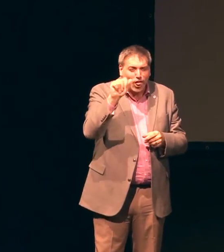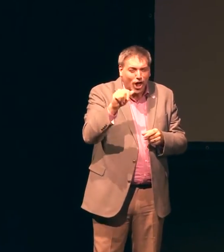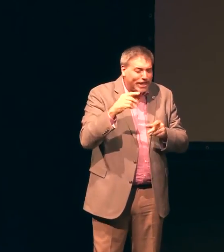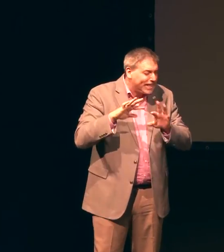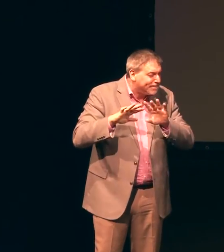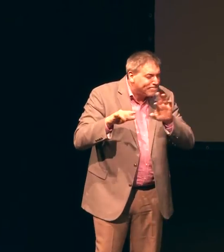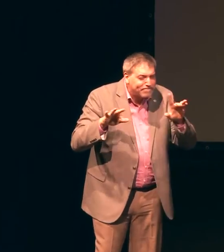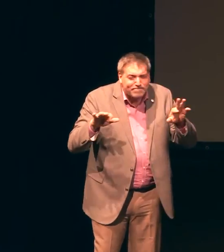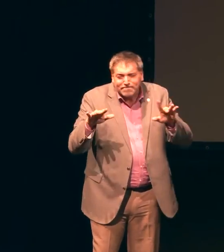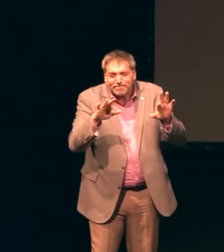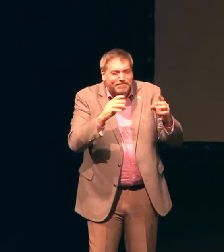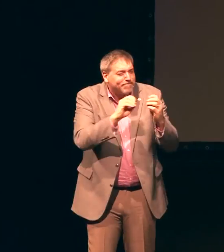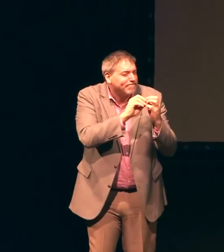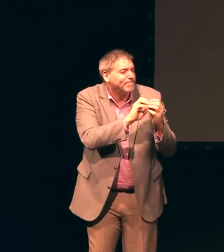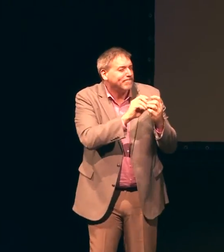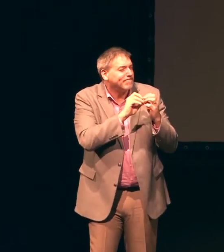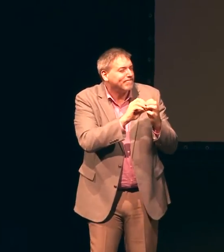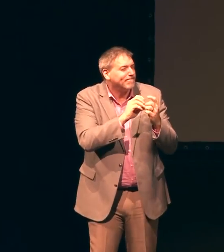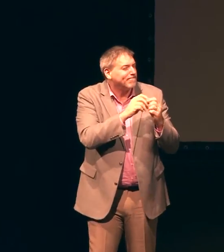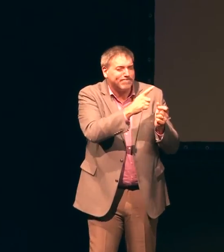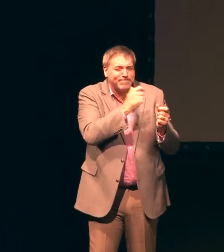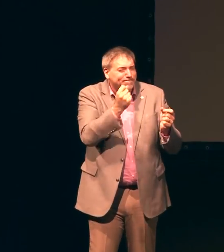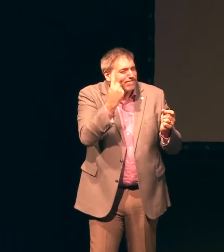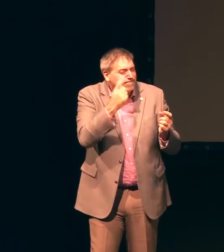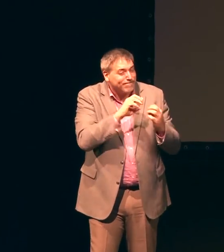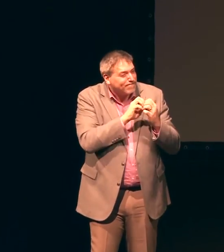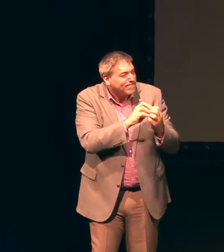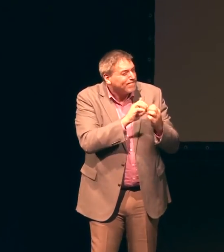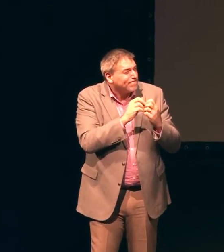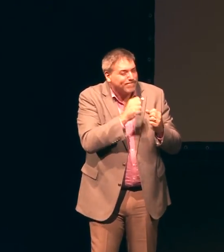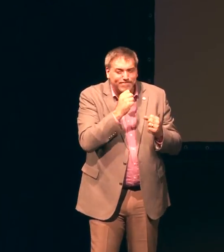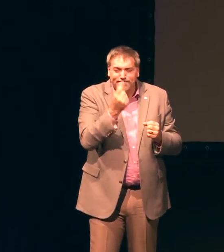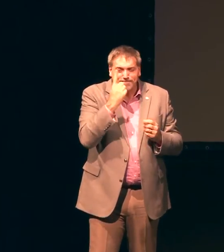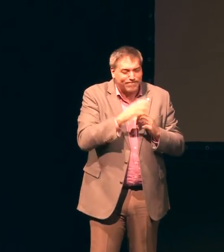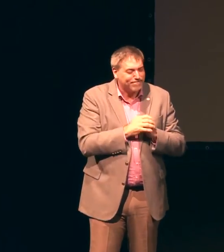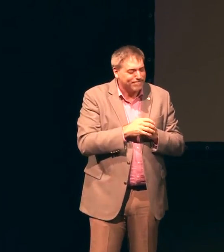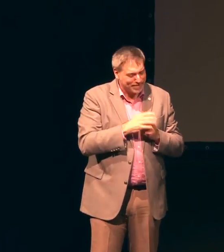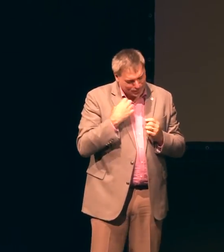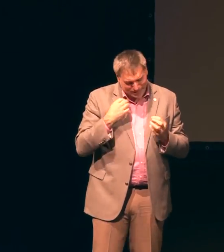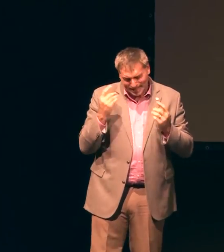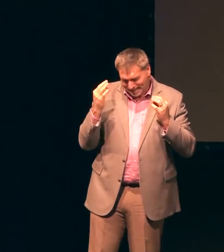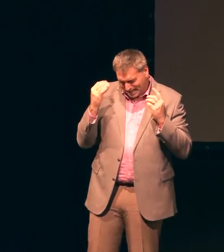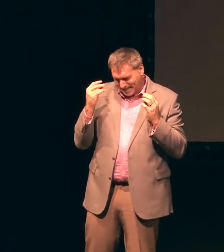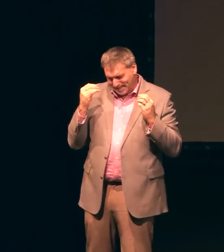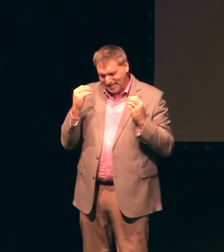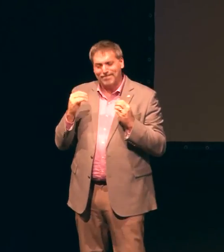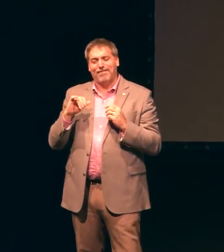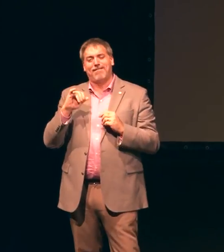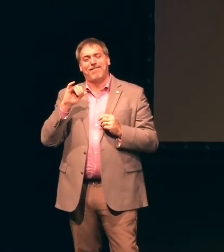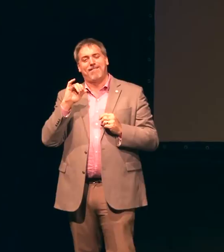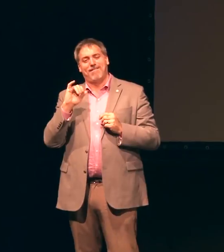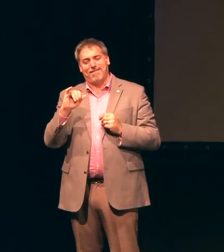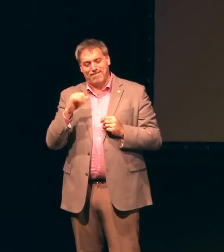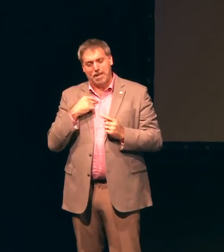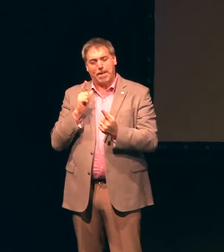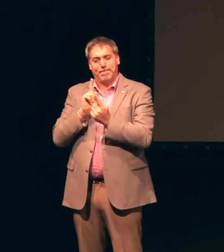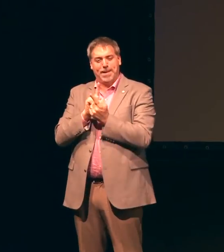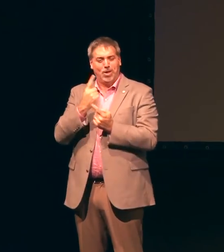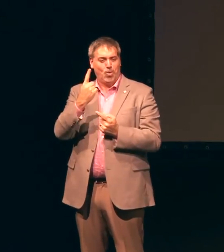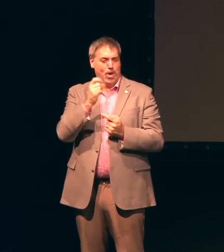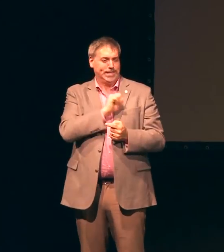ago, I was involved in Florida with legislation and trying to educate people about issues.